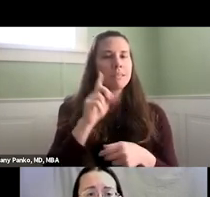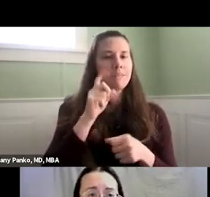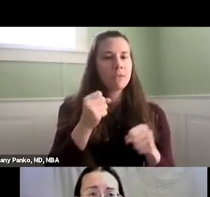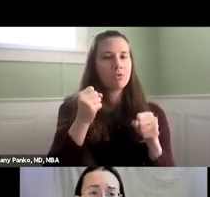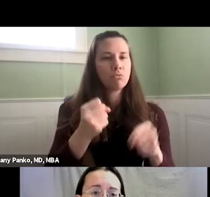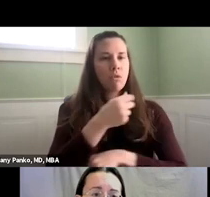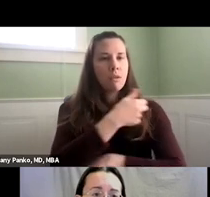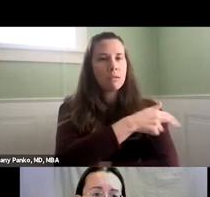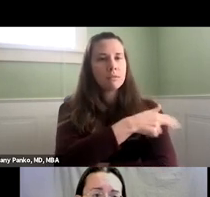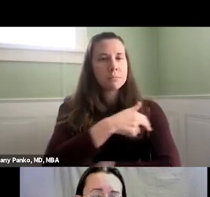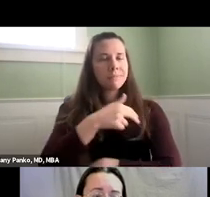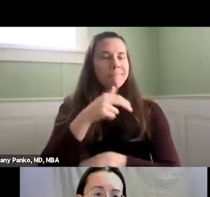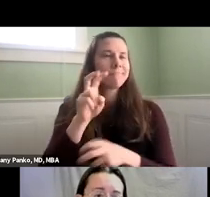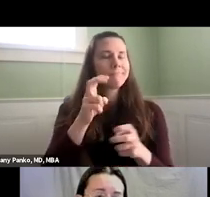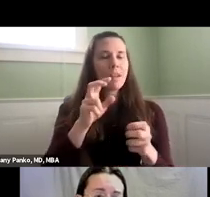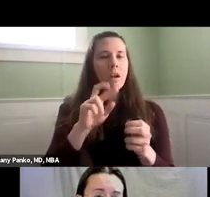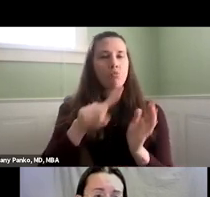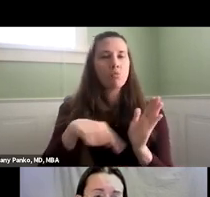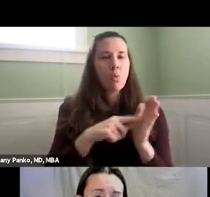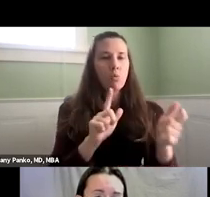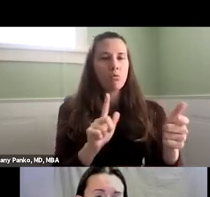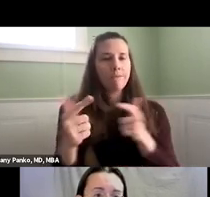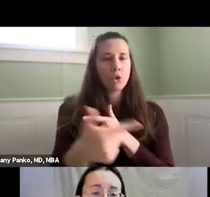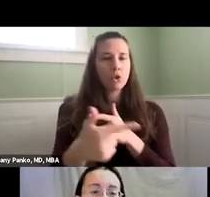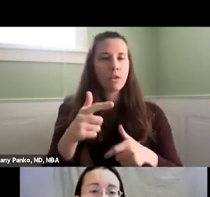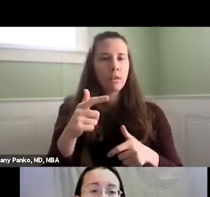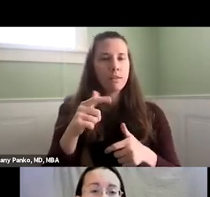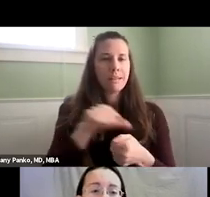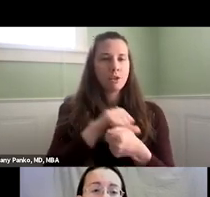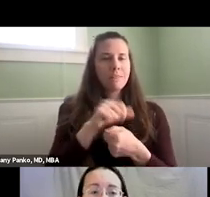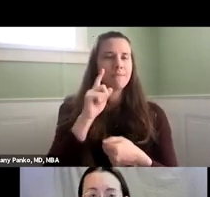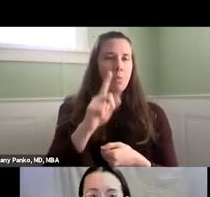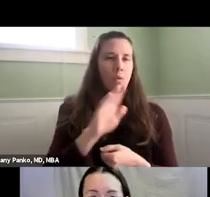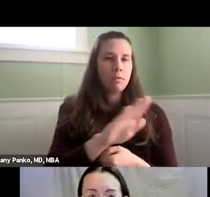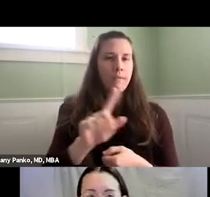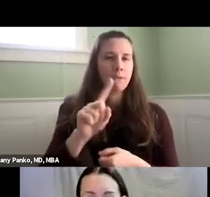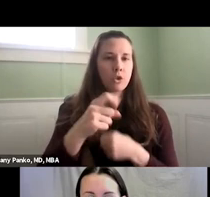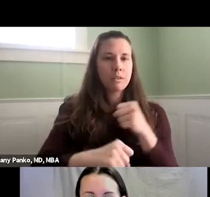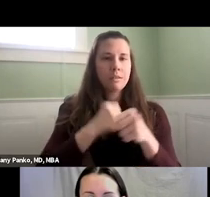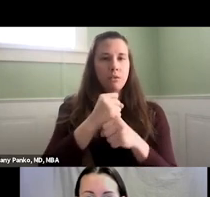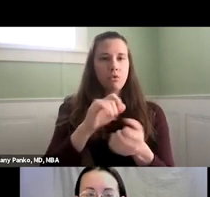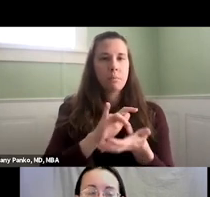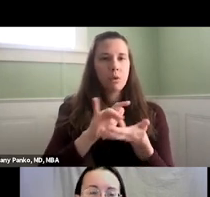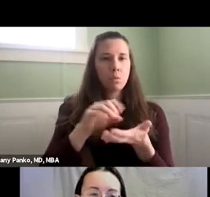have an annual event called Deaf Strong Hospital. That is a role reversal exercise for first